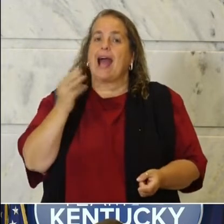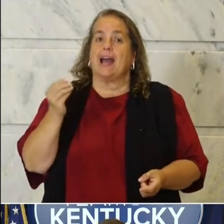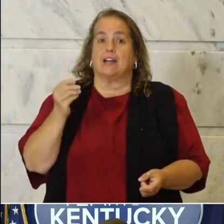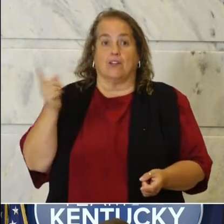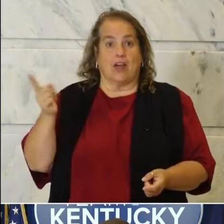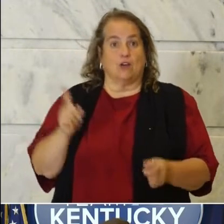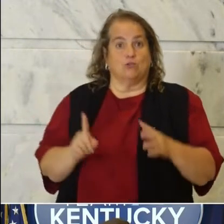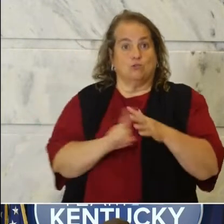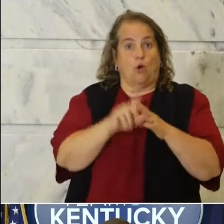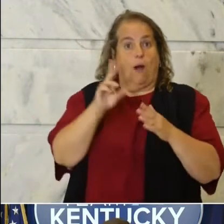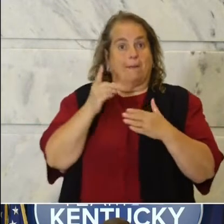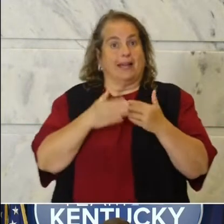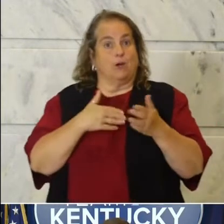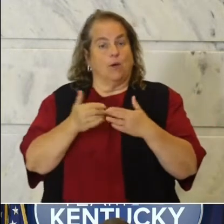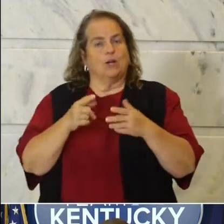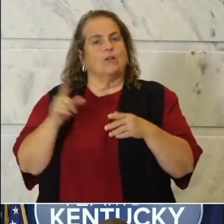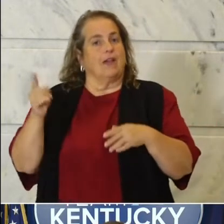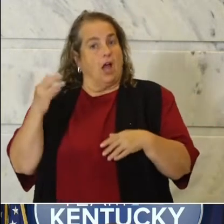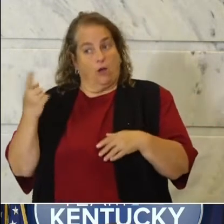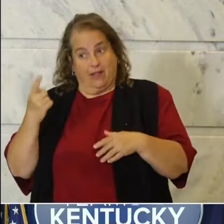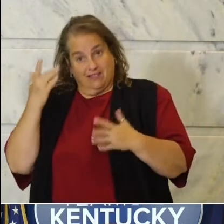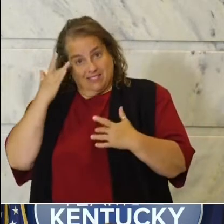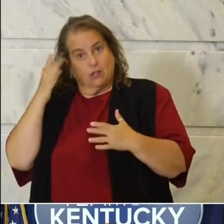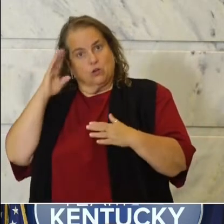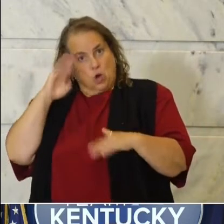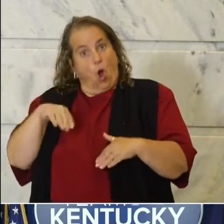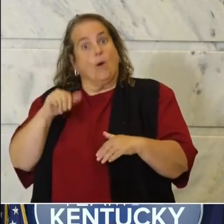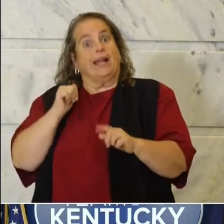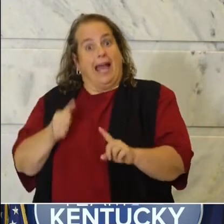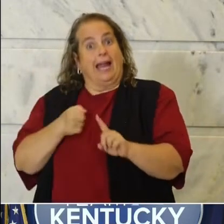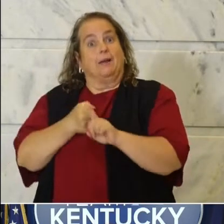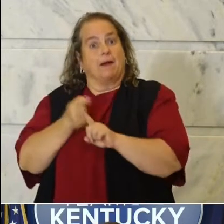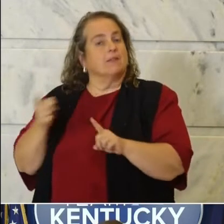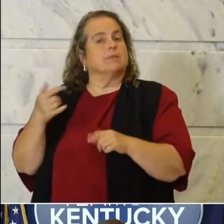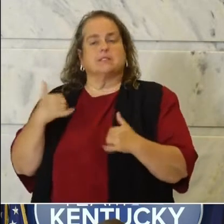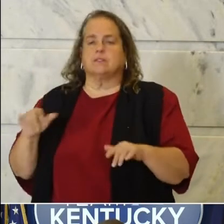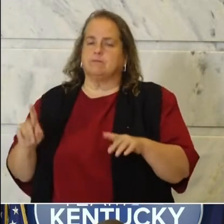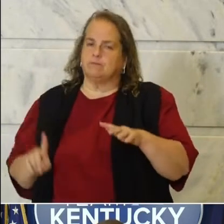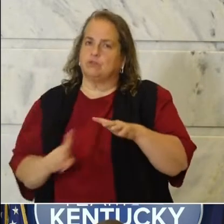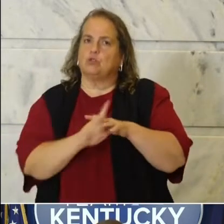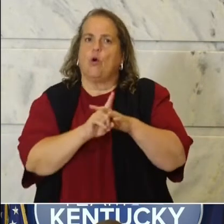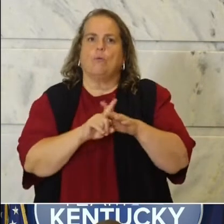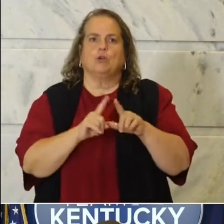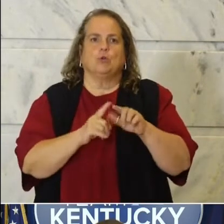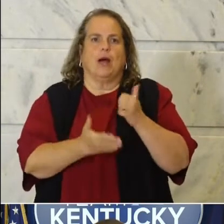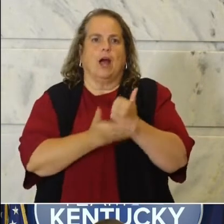any ways to help the individuals in those facilities that's heroic. It also